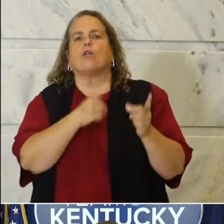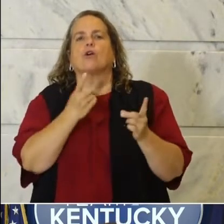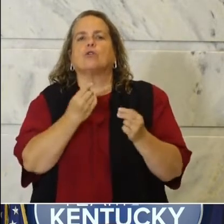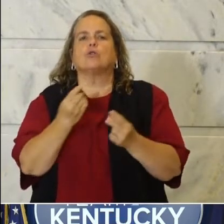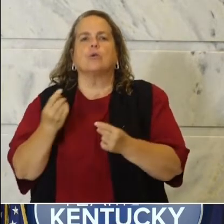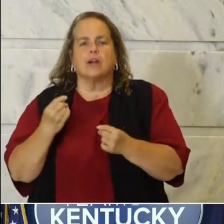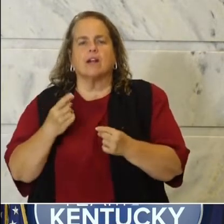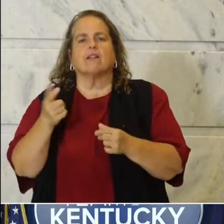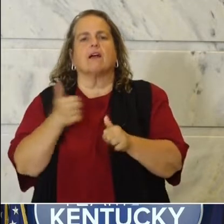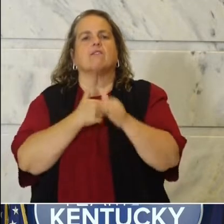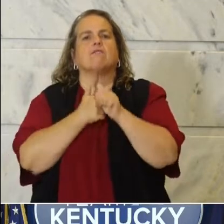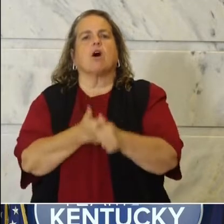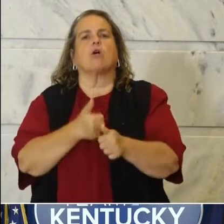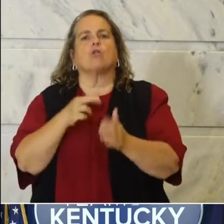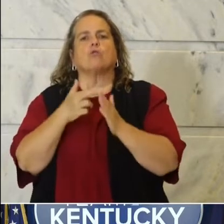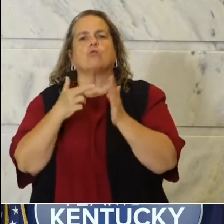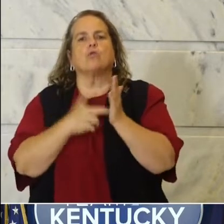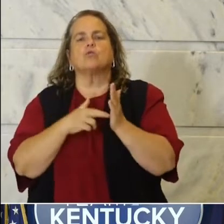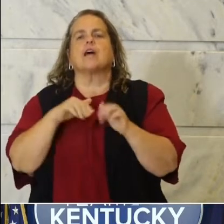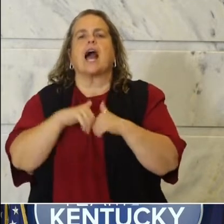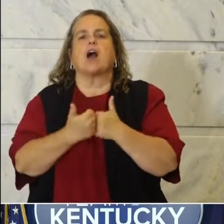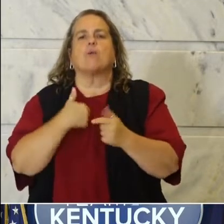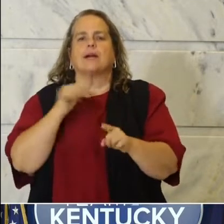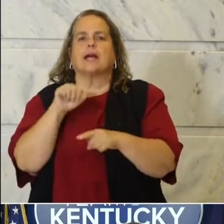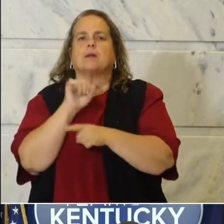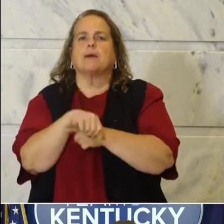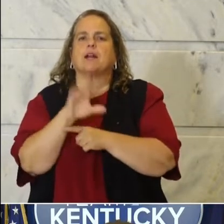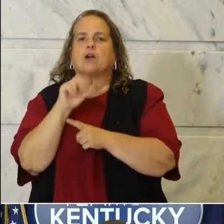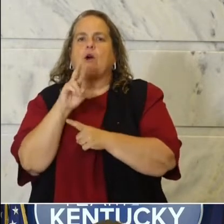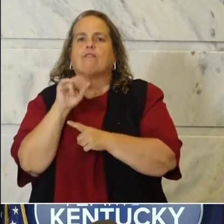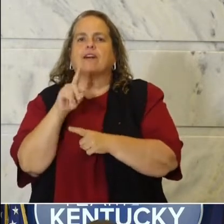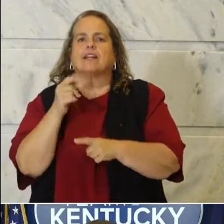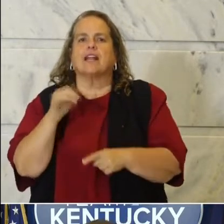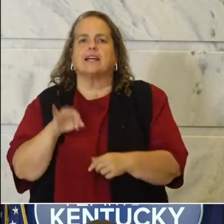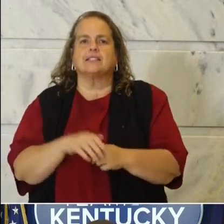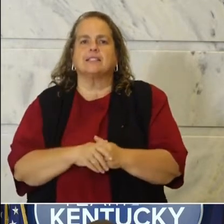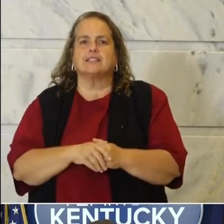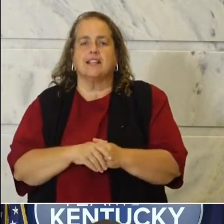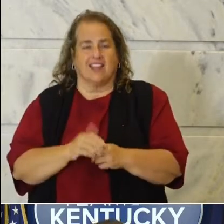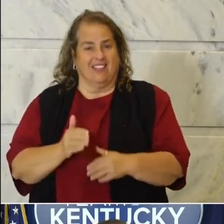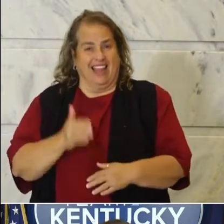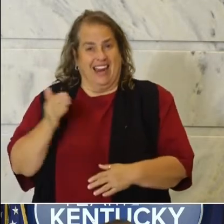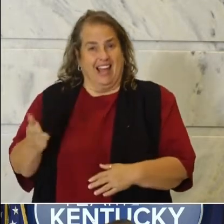where we can be Cove in 19. Ah, love this next one because it shows again